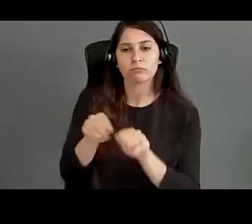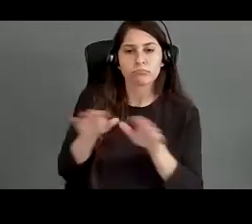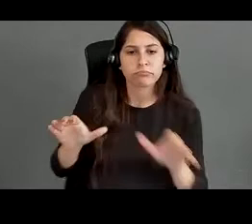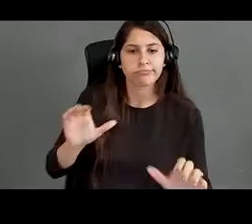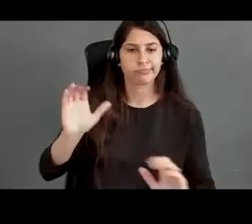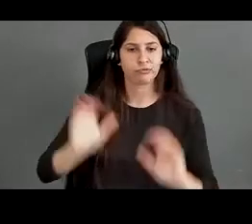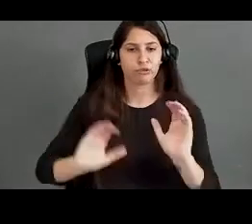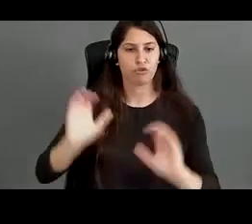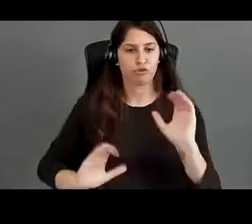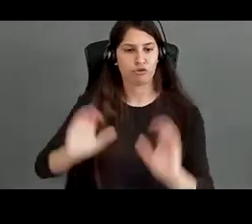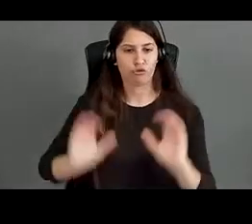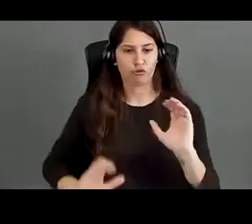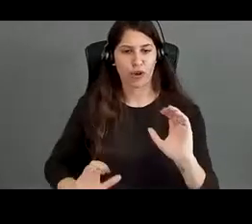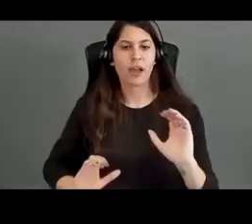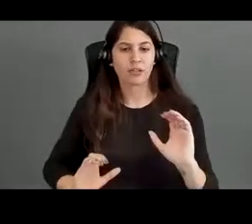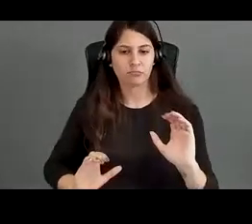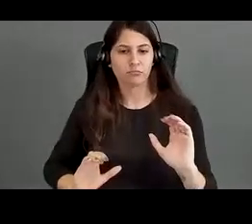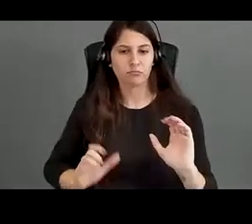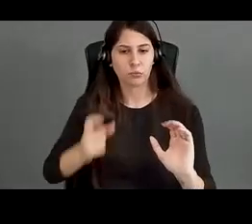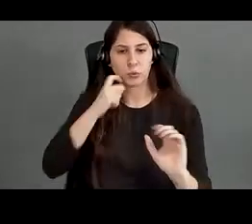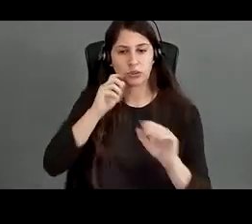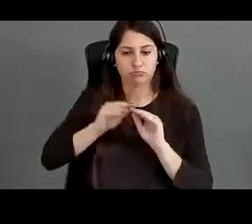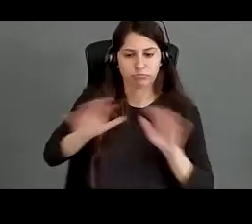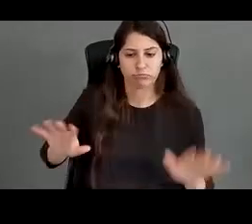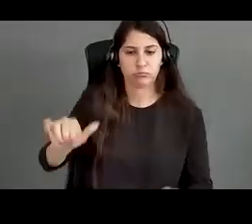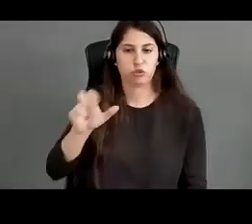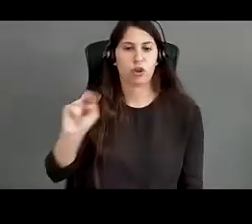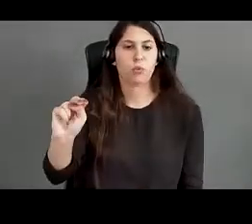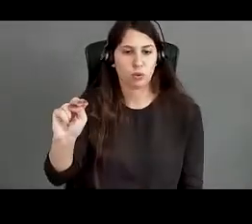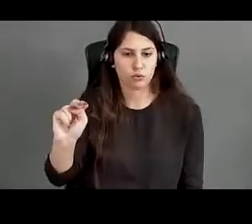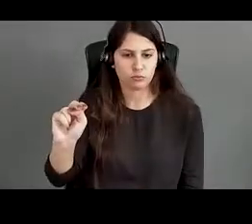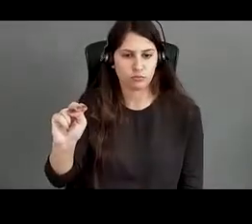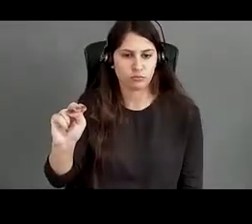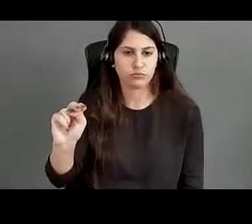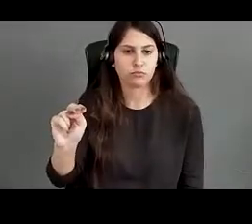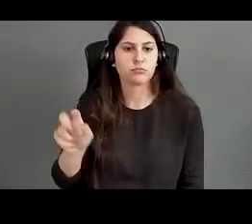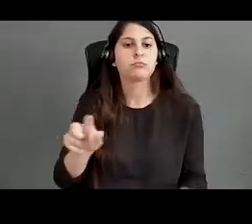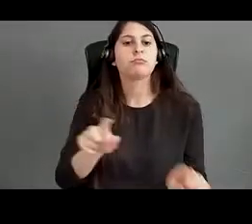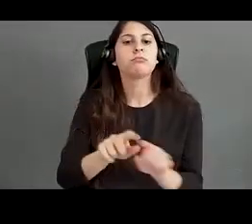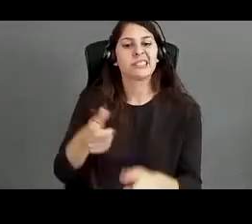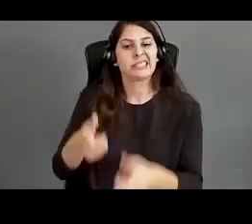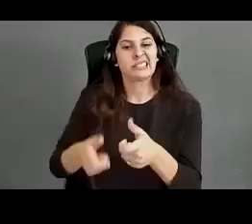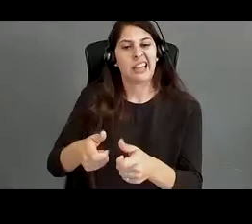we launched that in January and we're going to be launching a text feature later on this year.